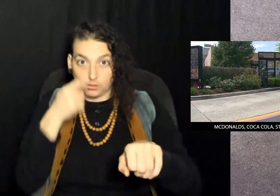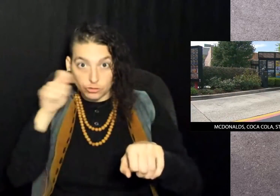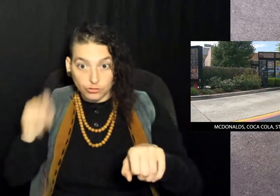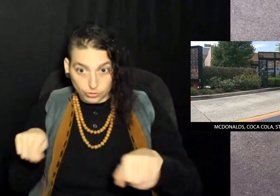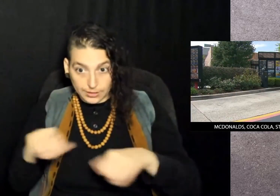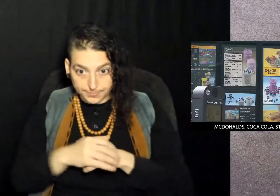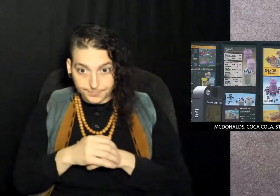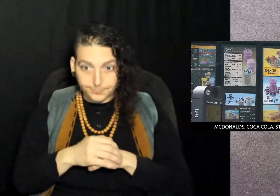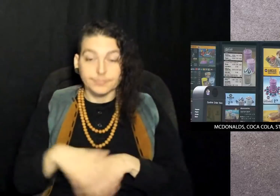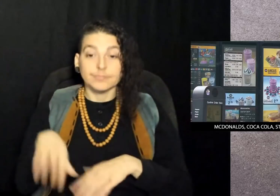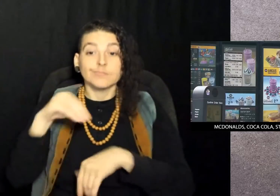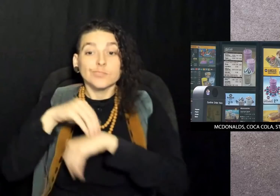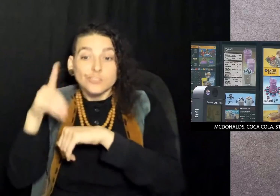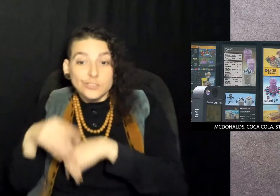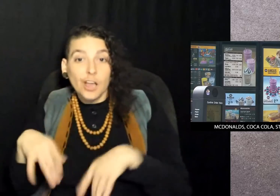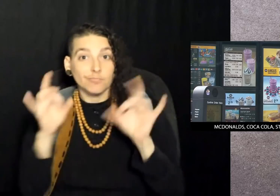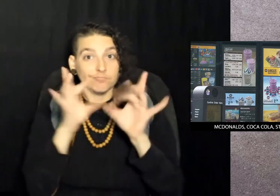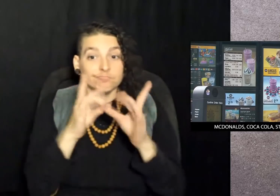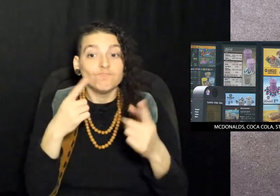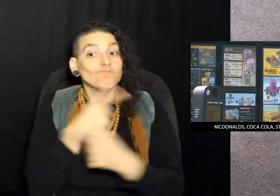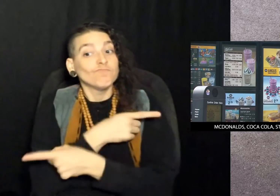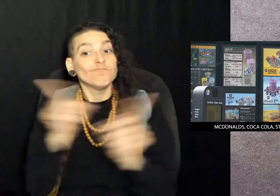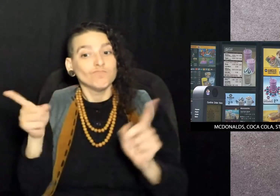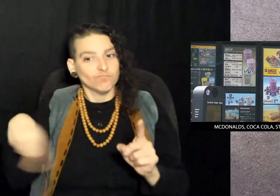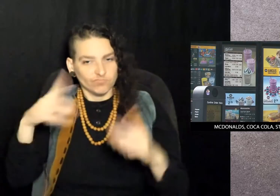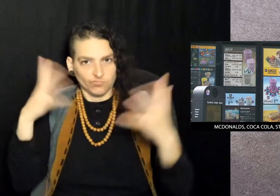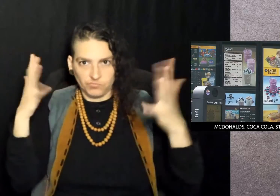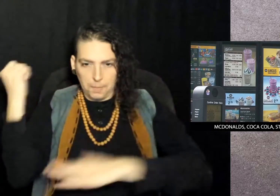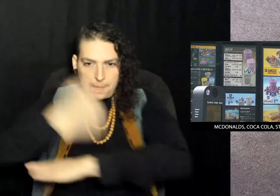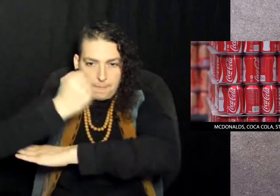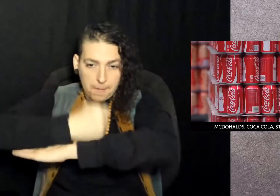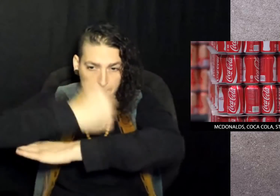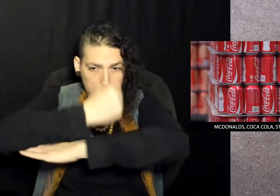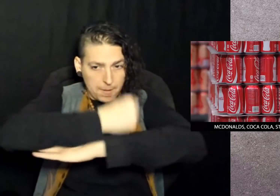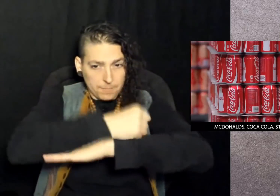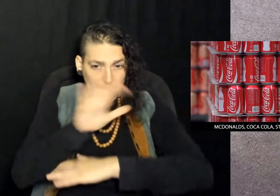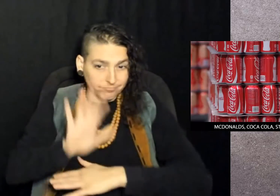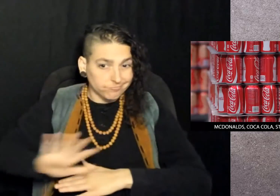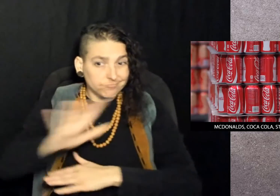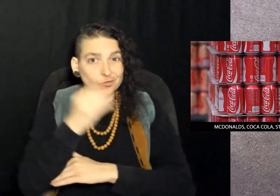Russia and its invasion of Ukraine McDonald's and Starbucks announced they're shutting down their